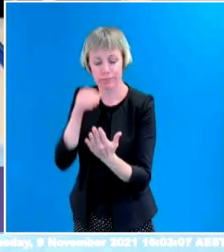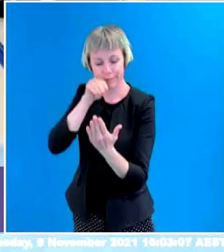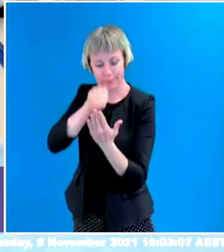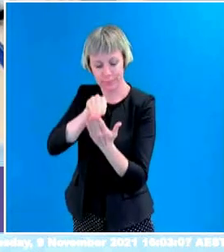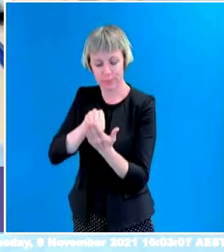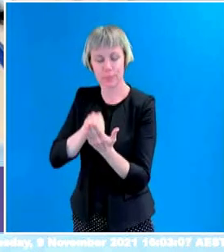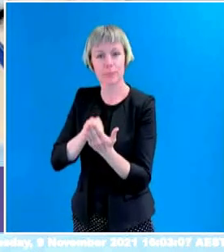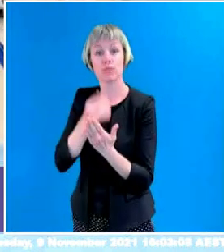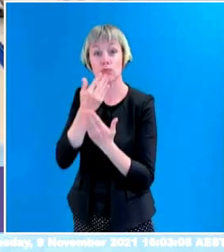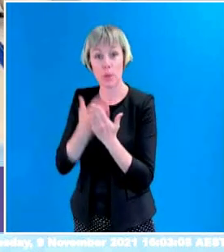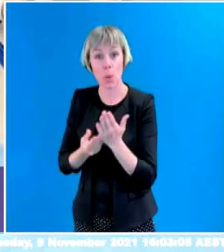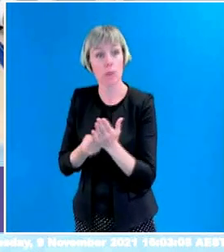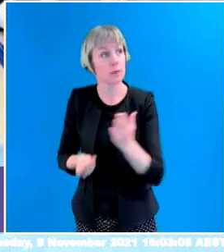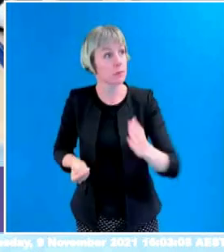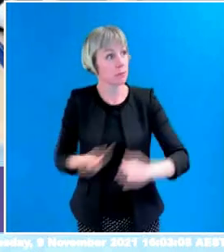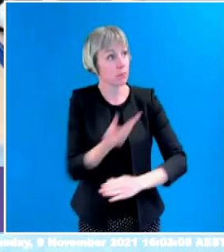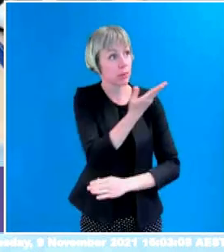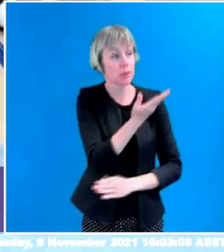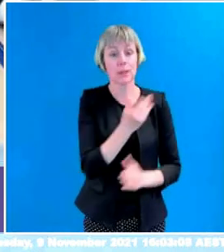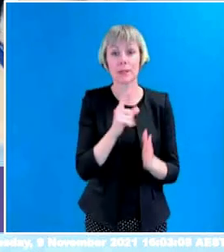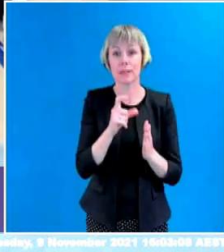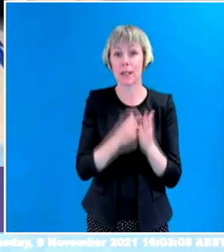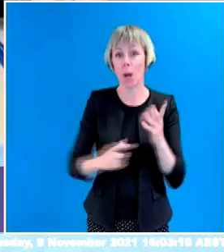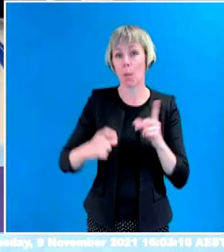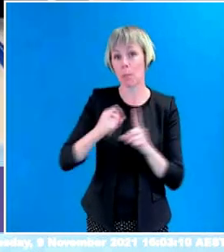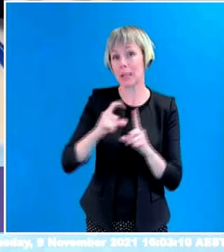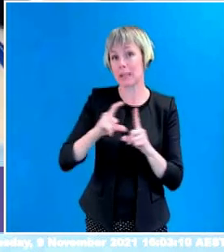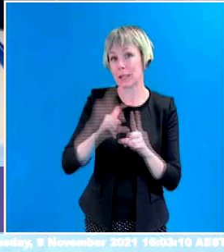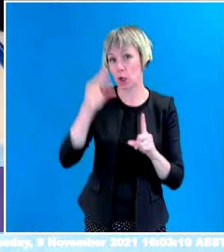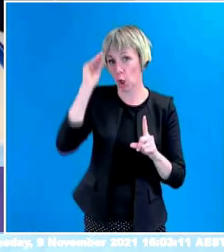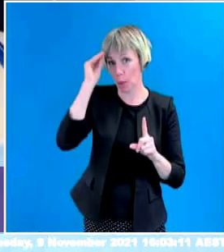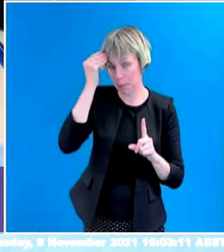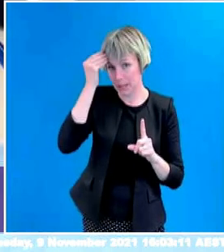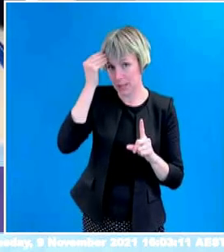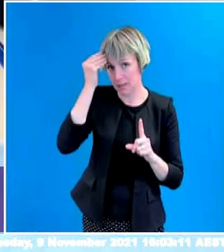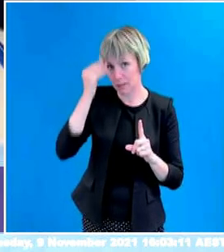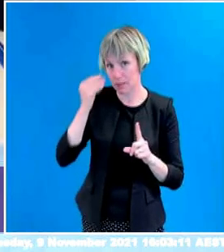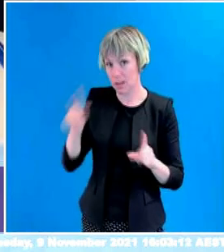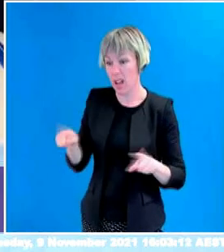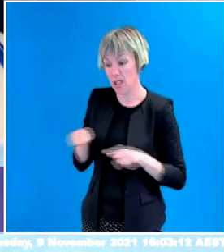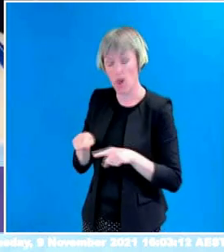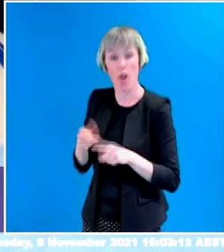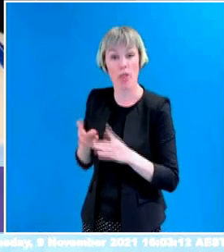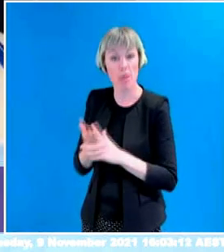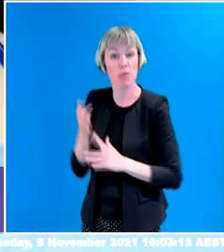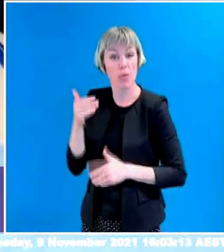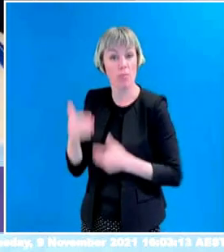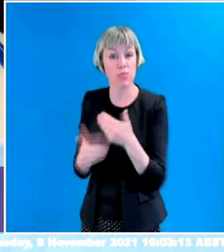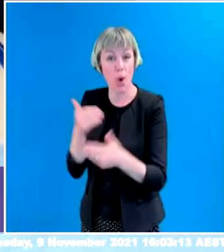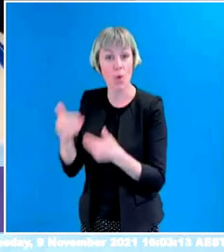That has also resulted in us identifying at times areas where better data